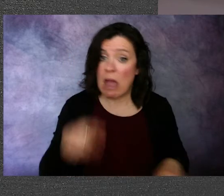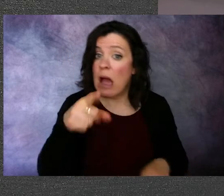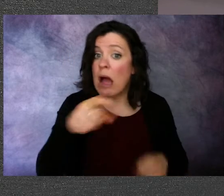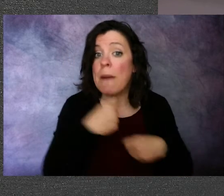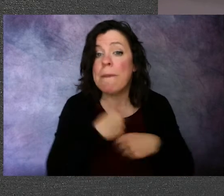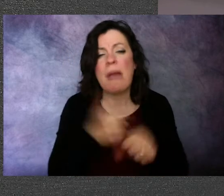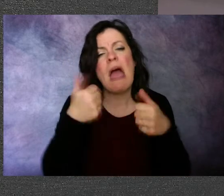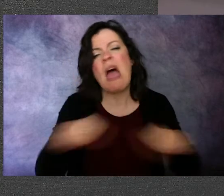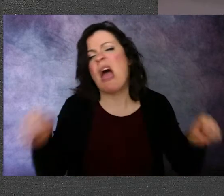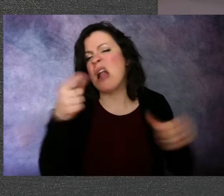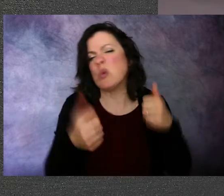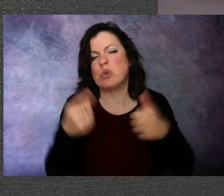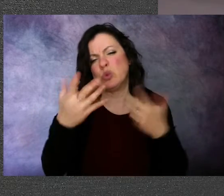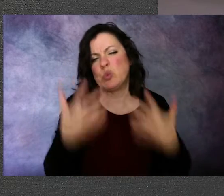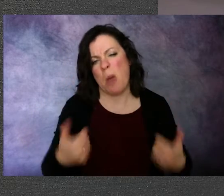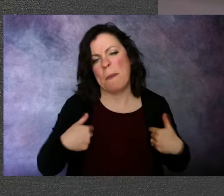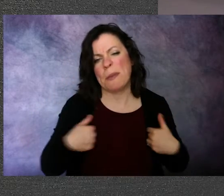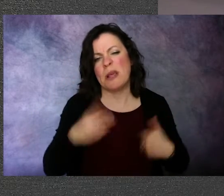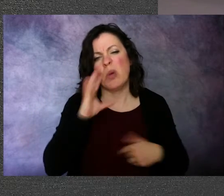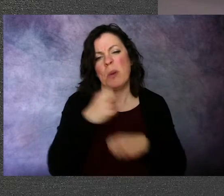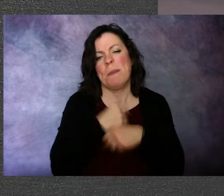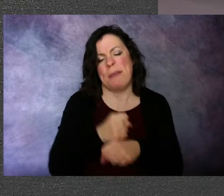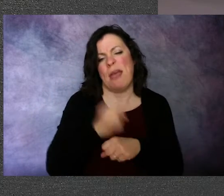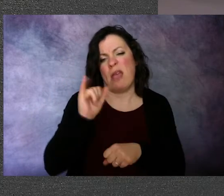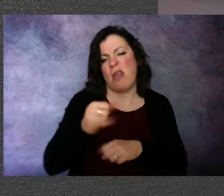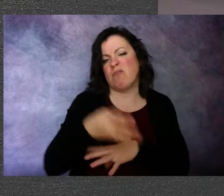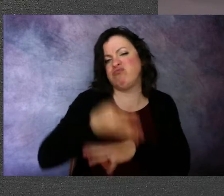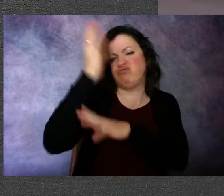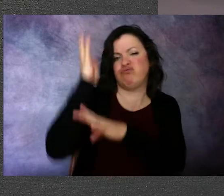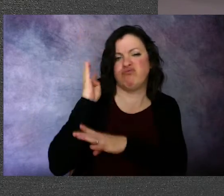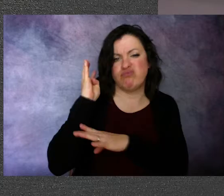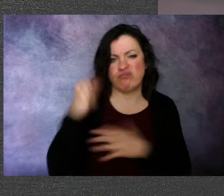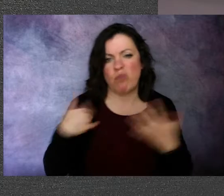If you are not ready for this art project, that's no problem.